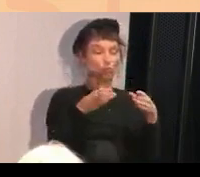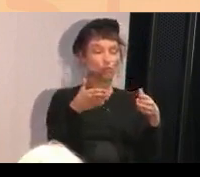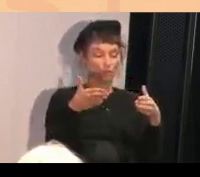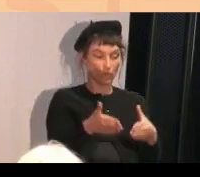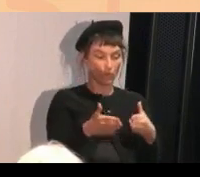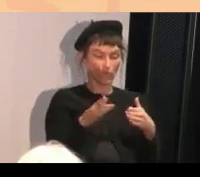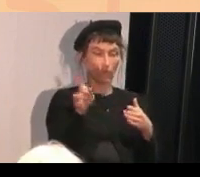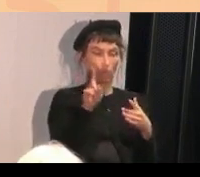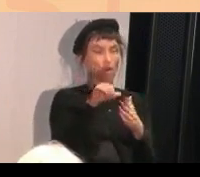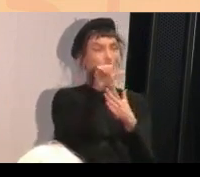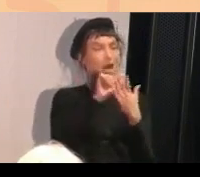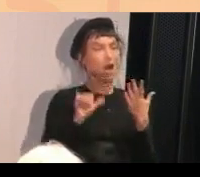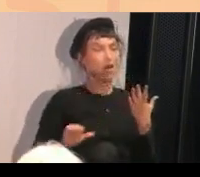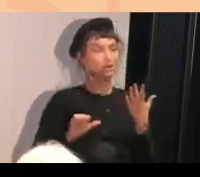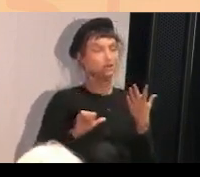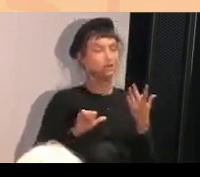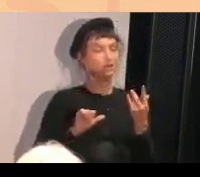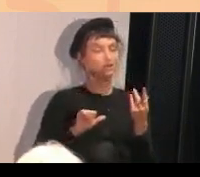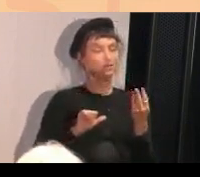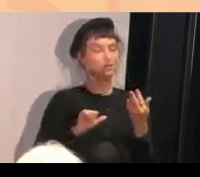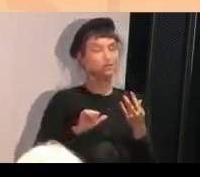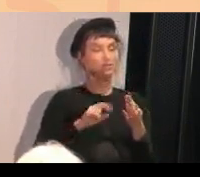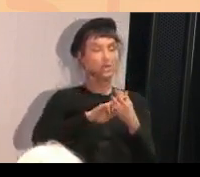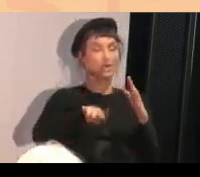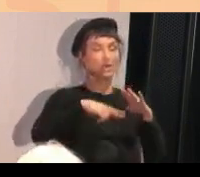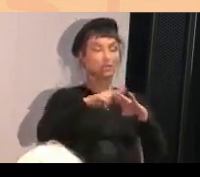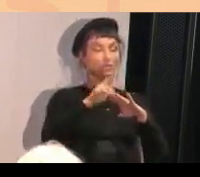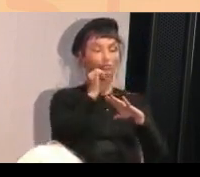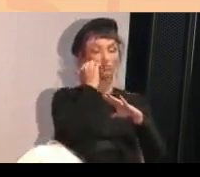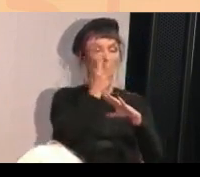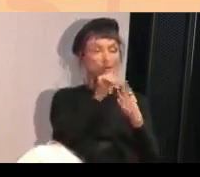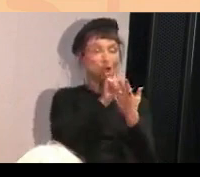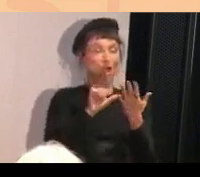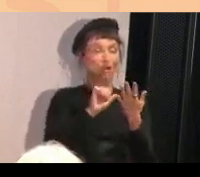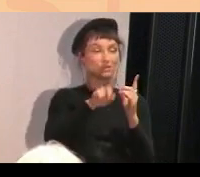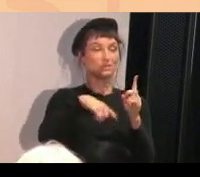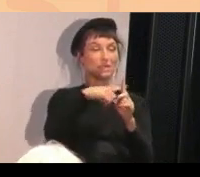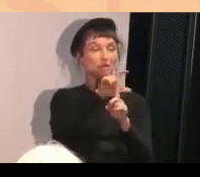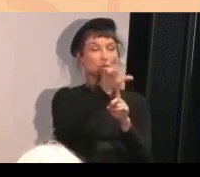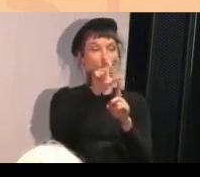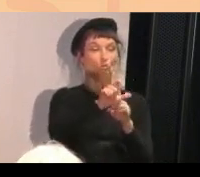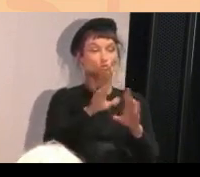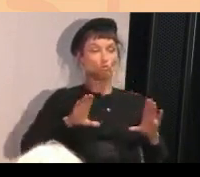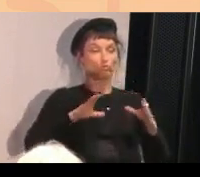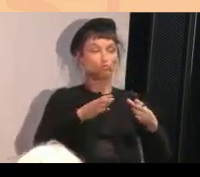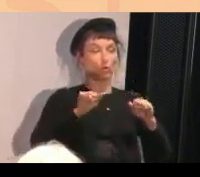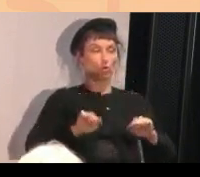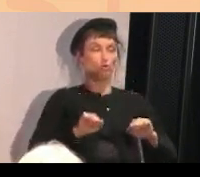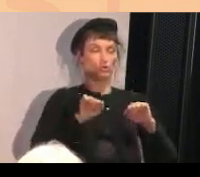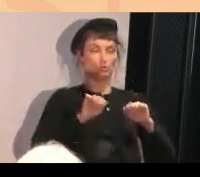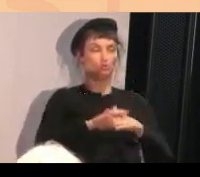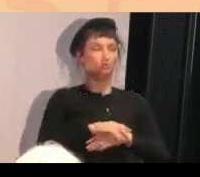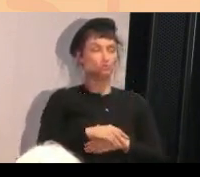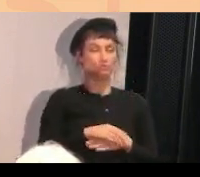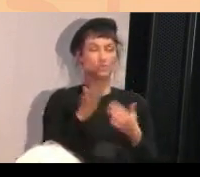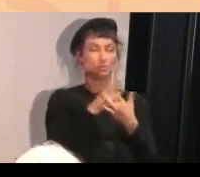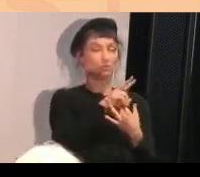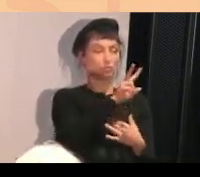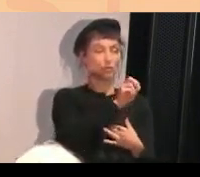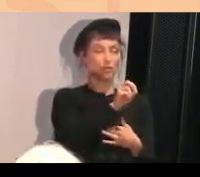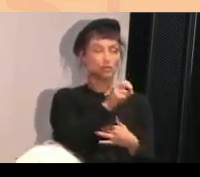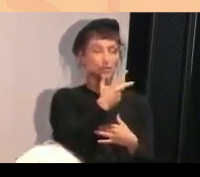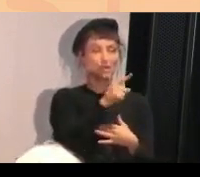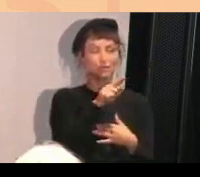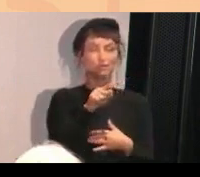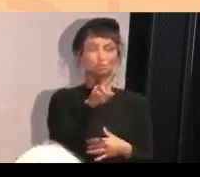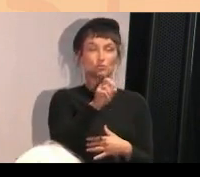Arts a National Indigenous Arts and Cultural Authority between 2008 and 2010 the council's